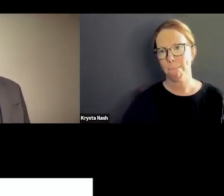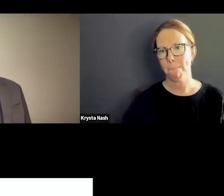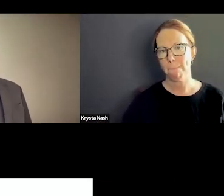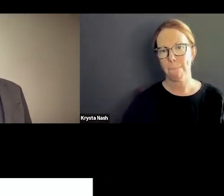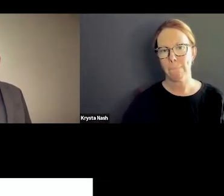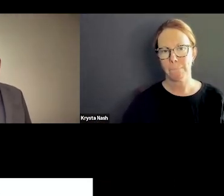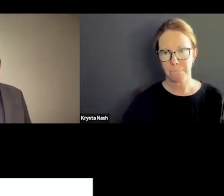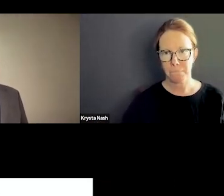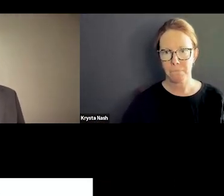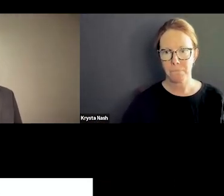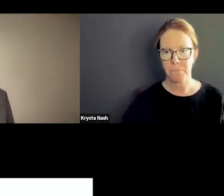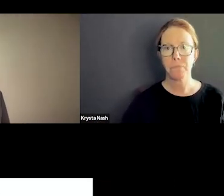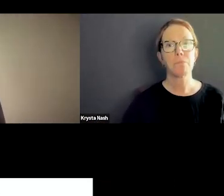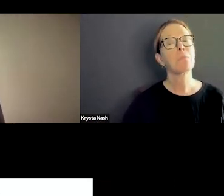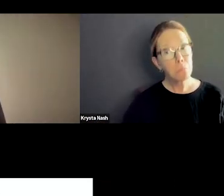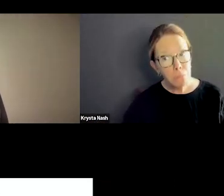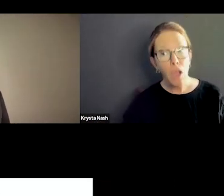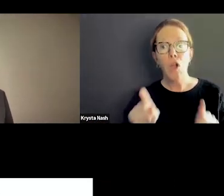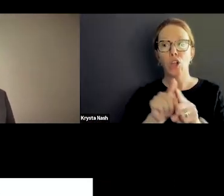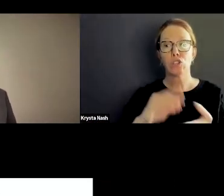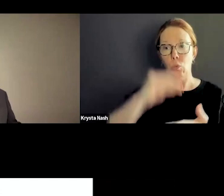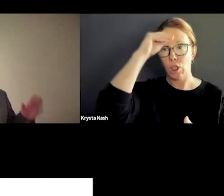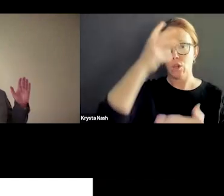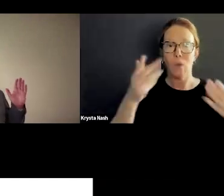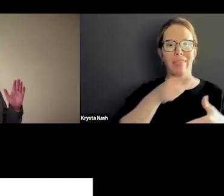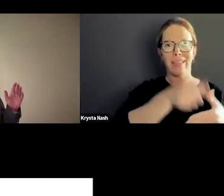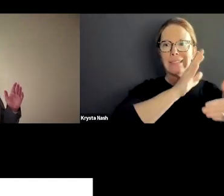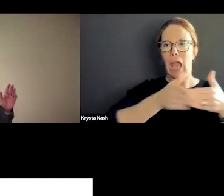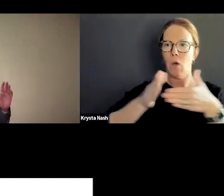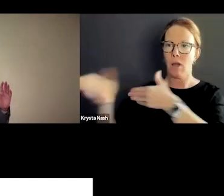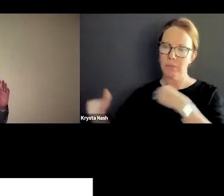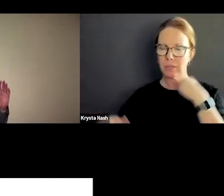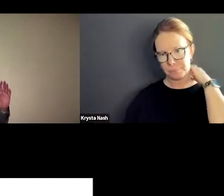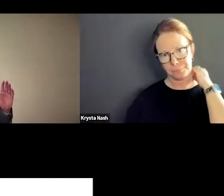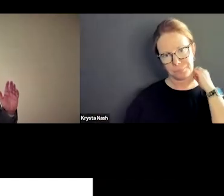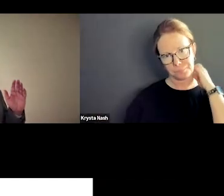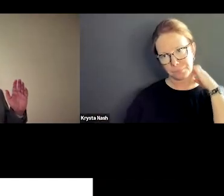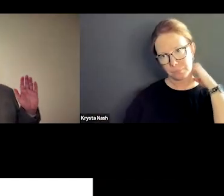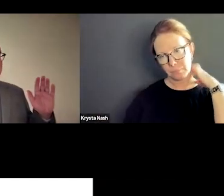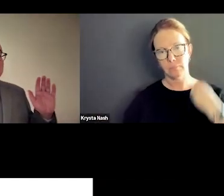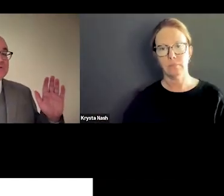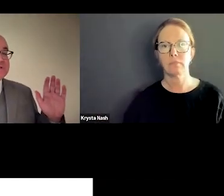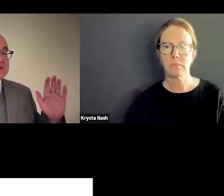Well, did we learn these were the outcomes? So these are again a this is a look at using